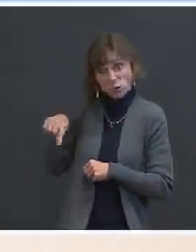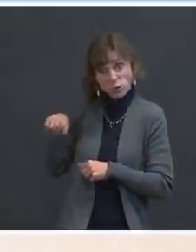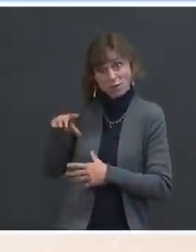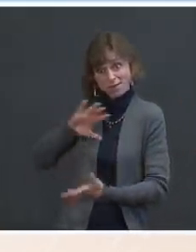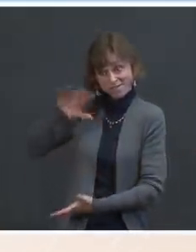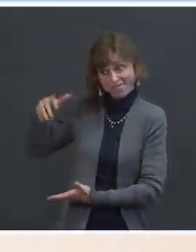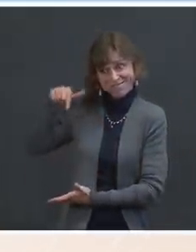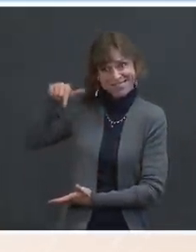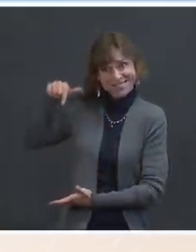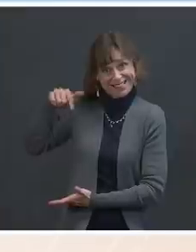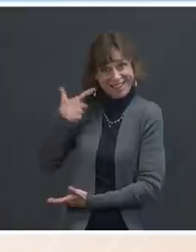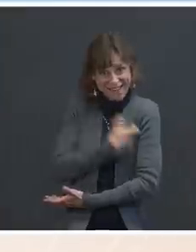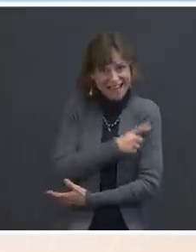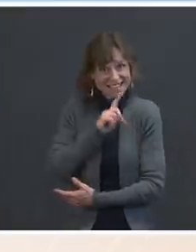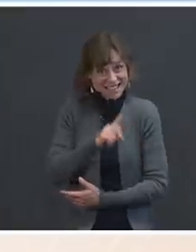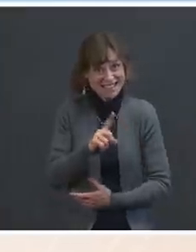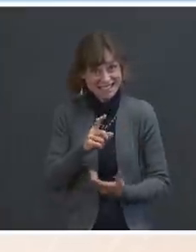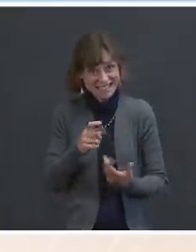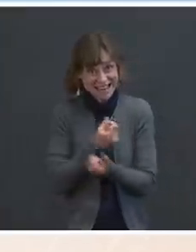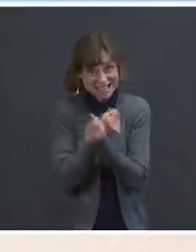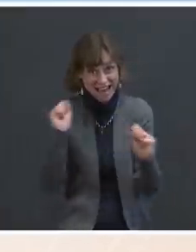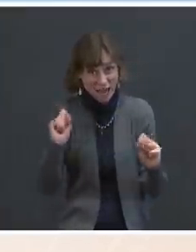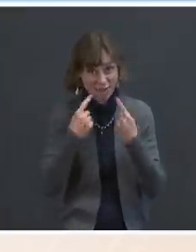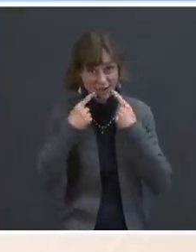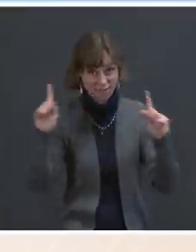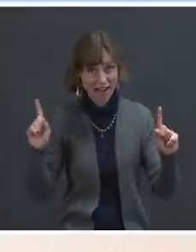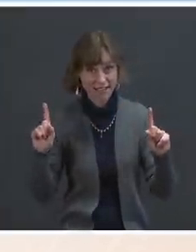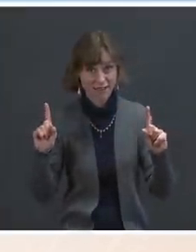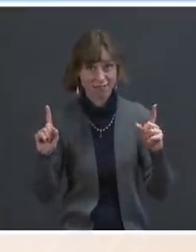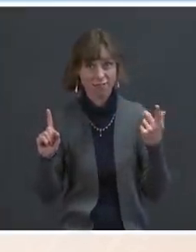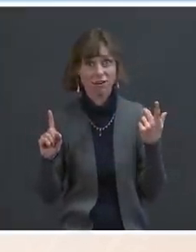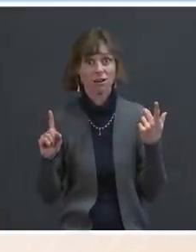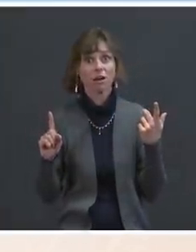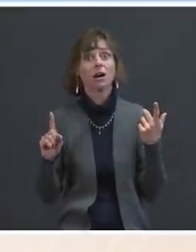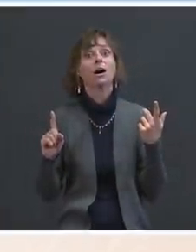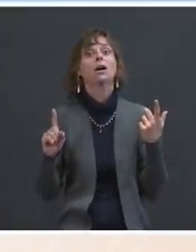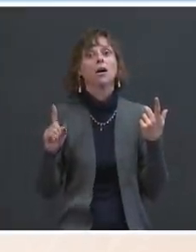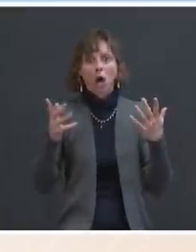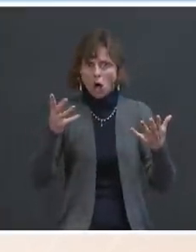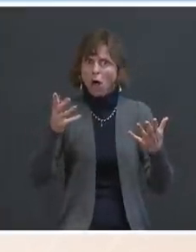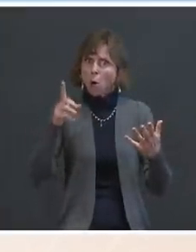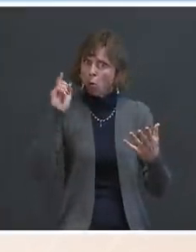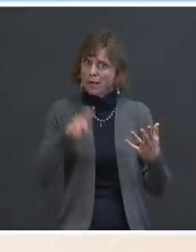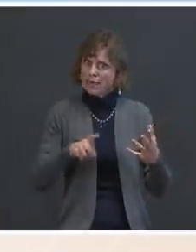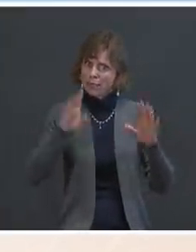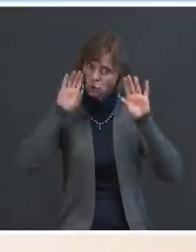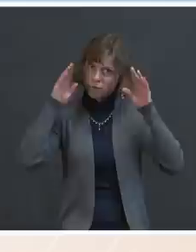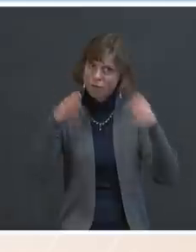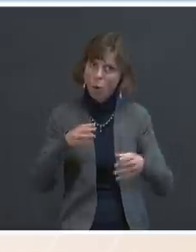And we are still going to focus on combating the issues of misinformation